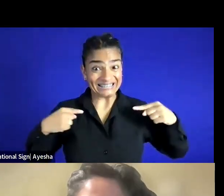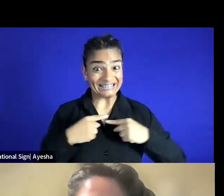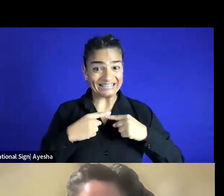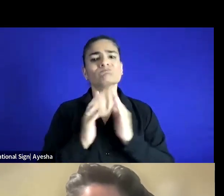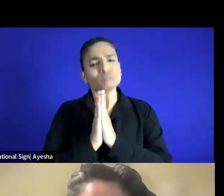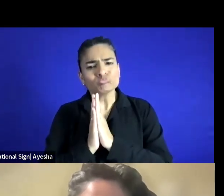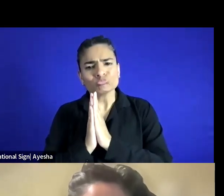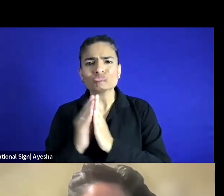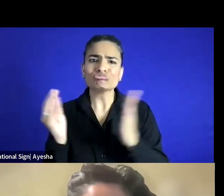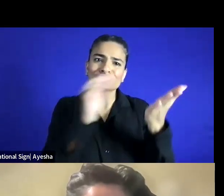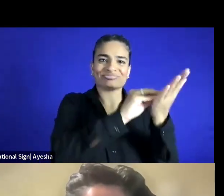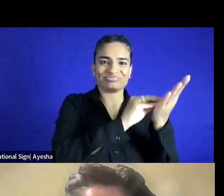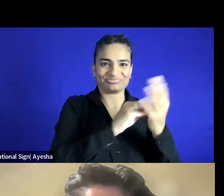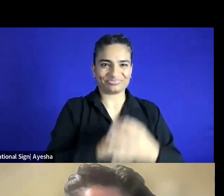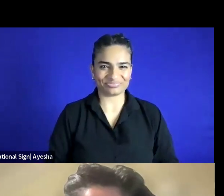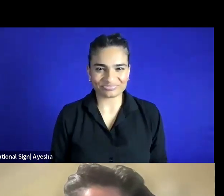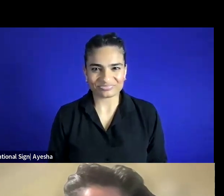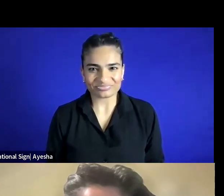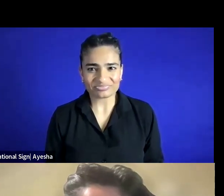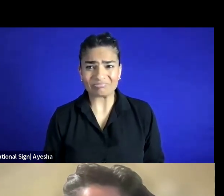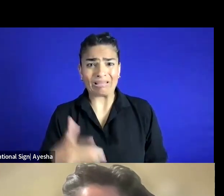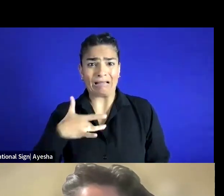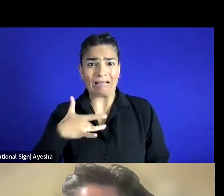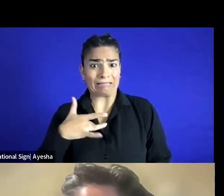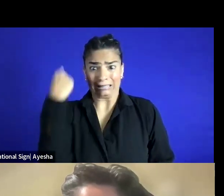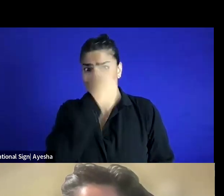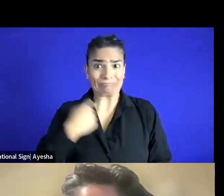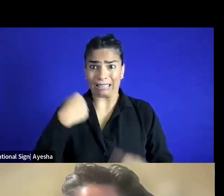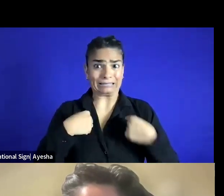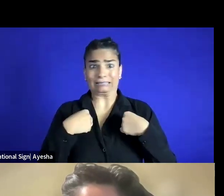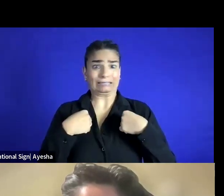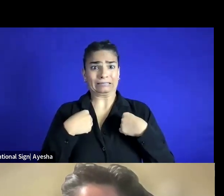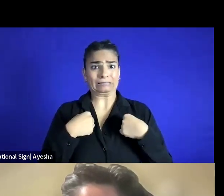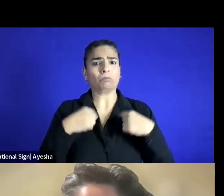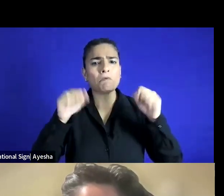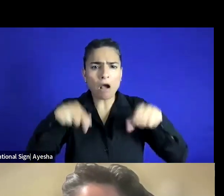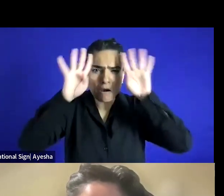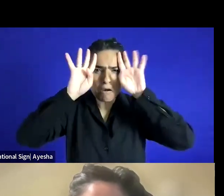I actually forgot a very cool feature in this mission. Let me just take you back.